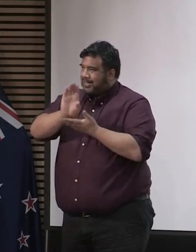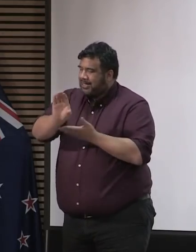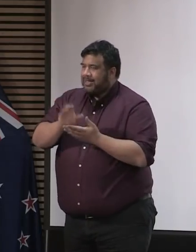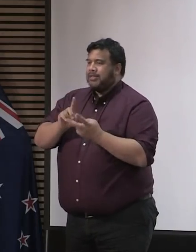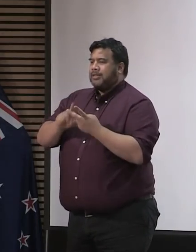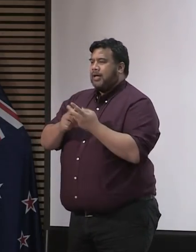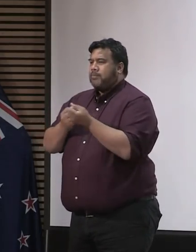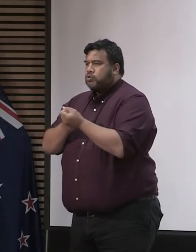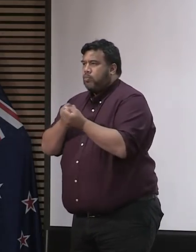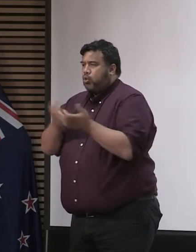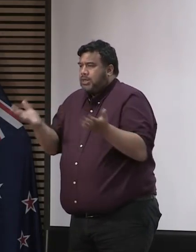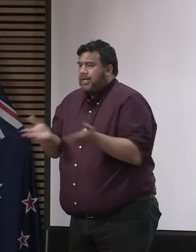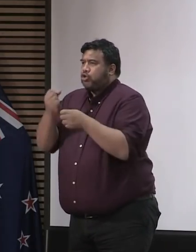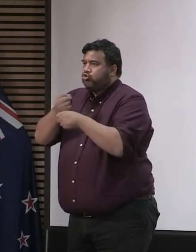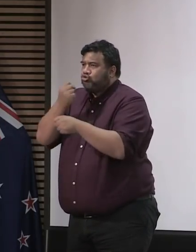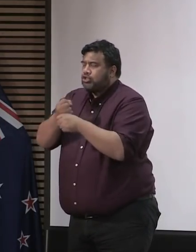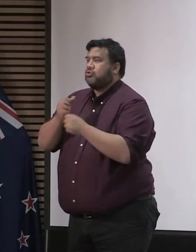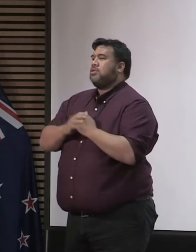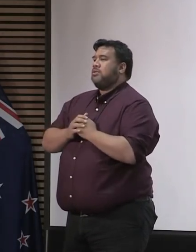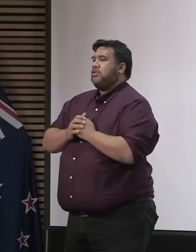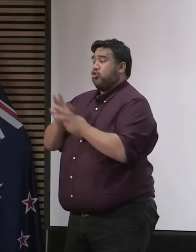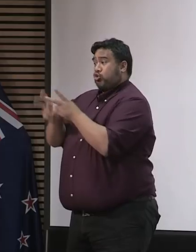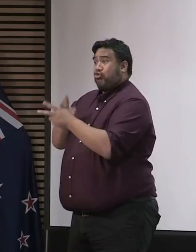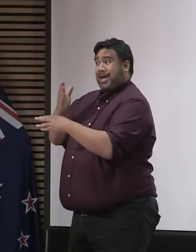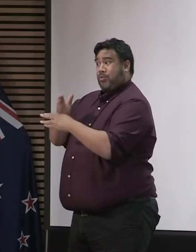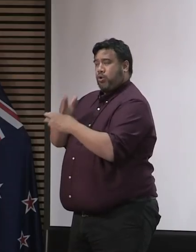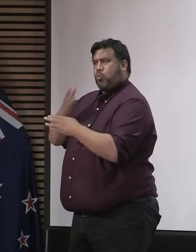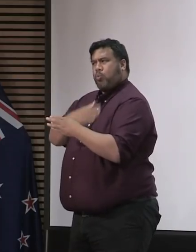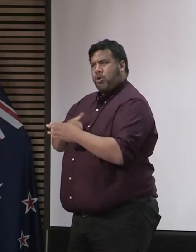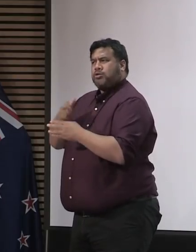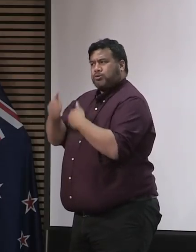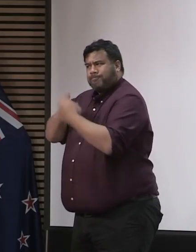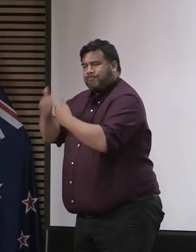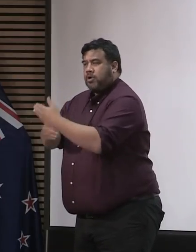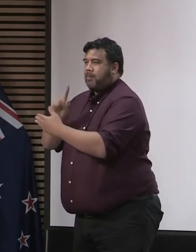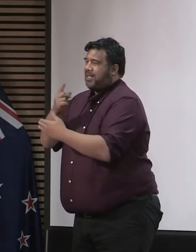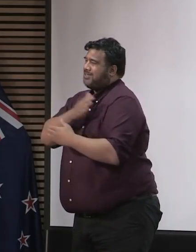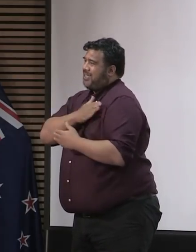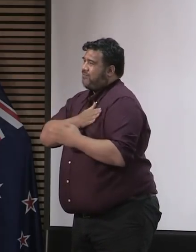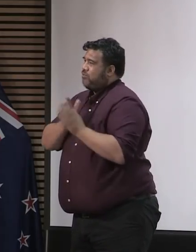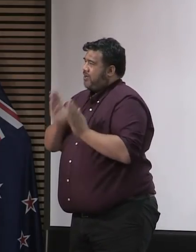projects back under way safely is part of our transition out of level 4.